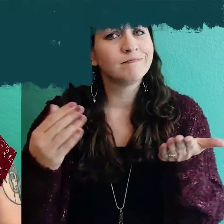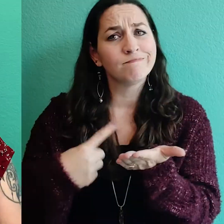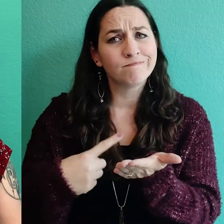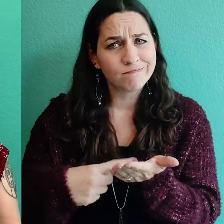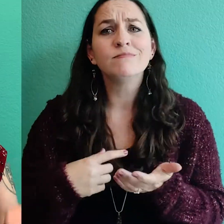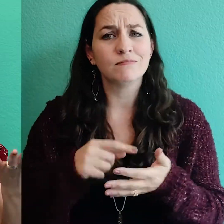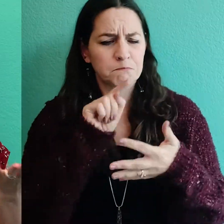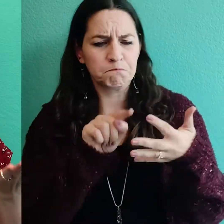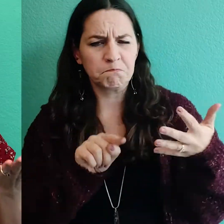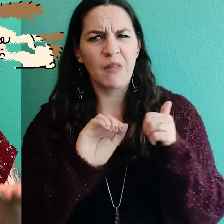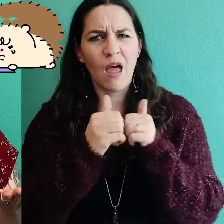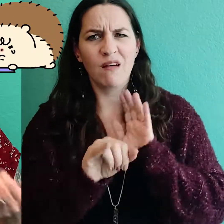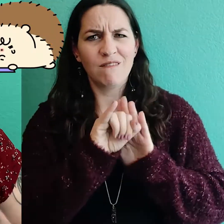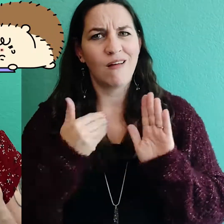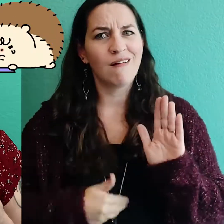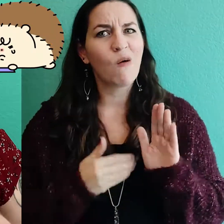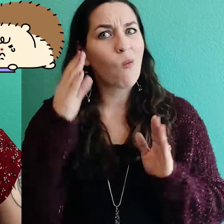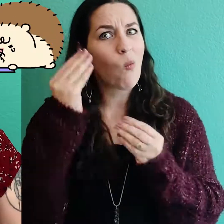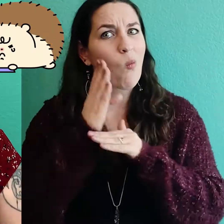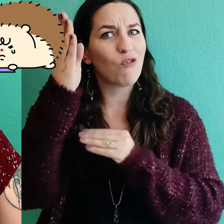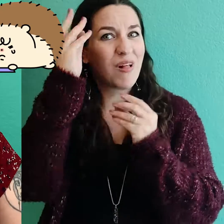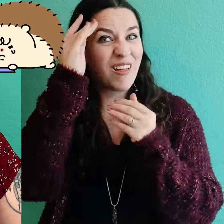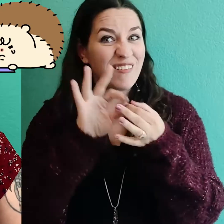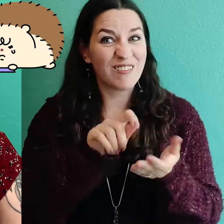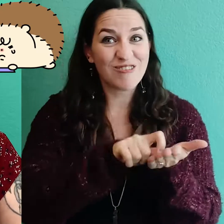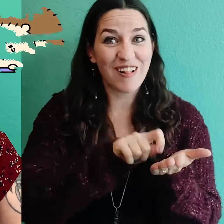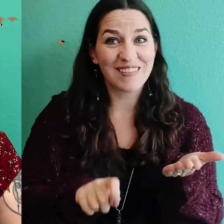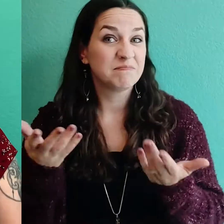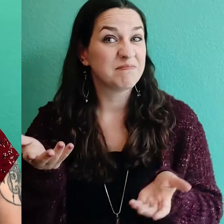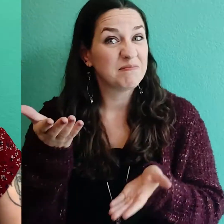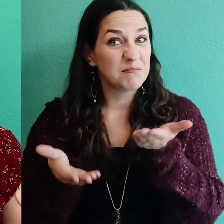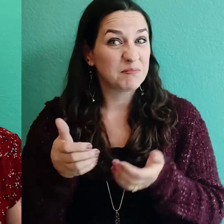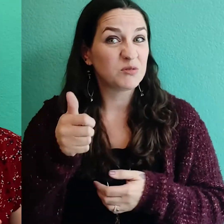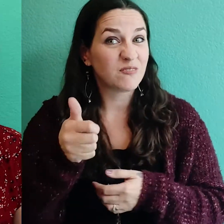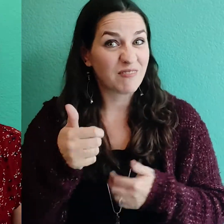Let's start with signs that you might be a journalling overthinker! You might be a journalling overthinker